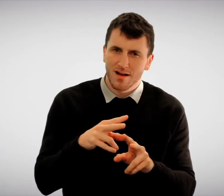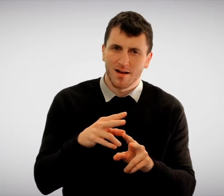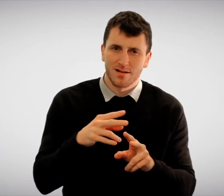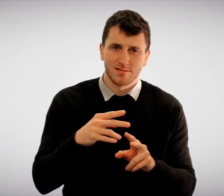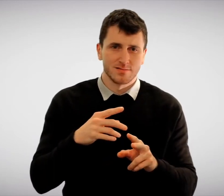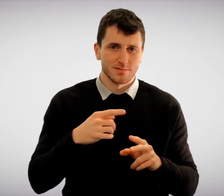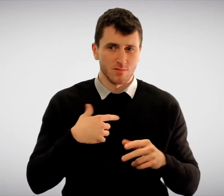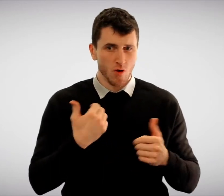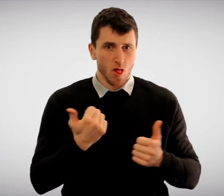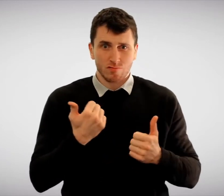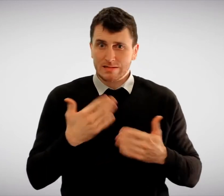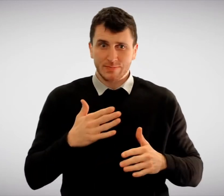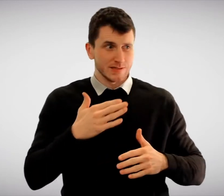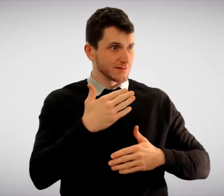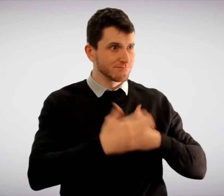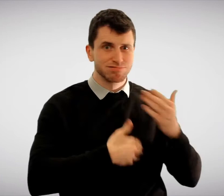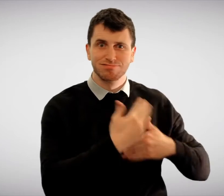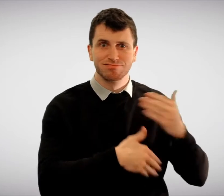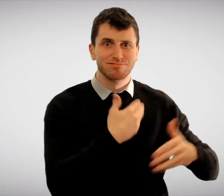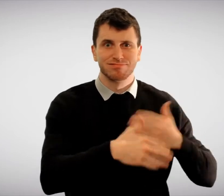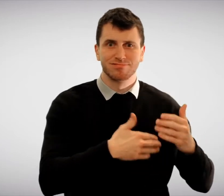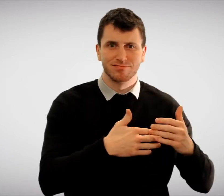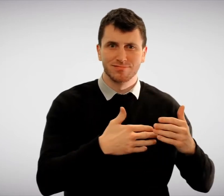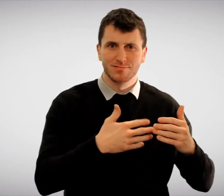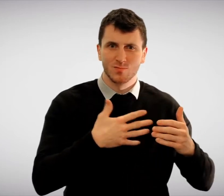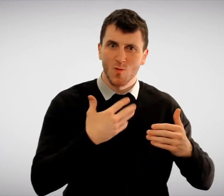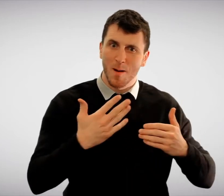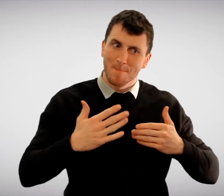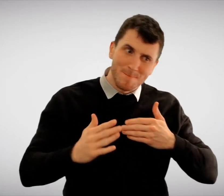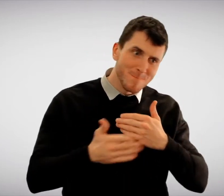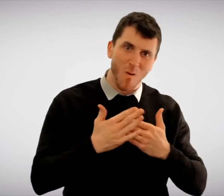We’ve already made lots of changes based on your suggestions